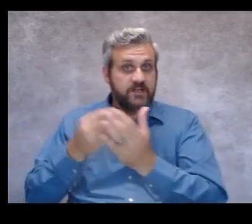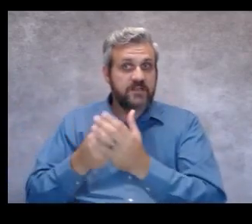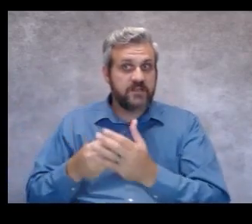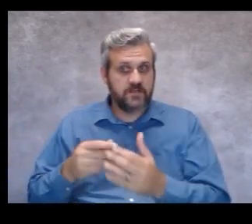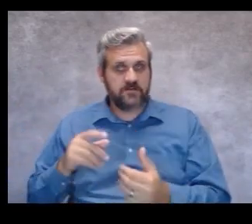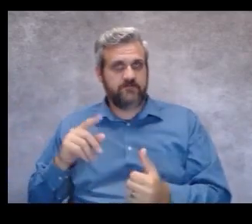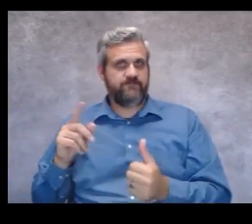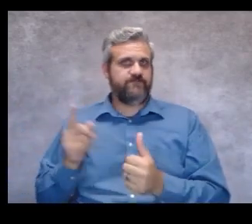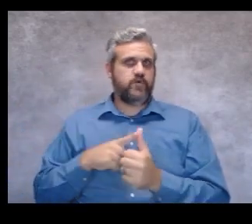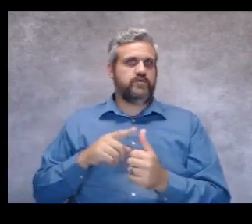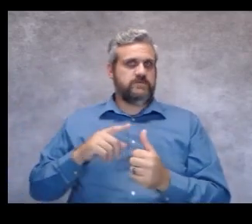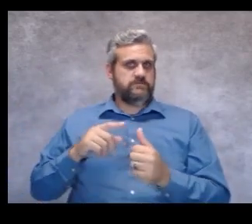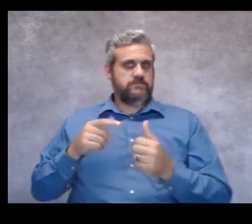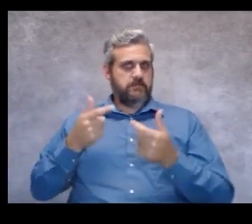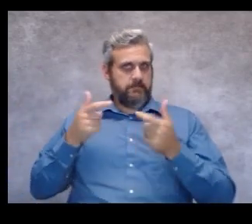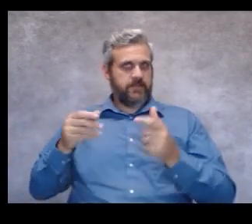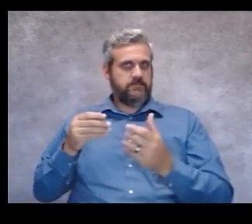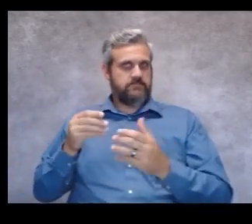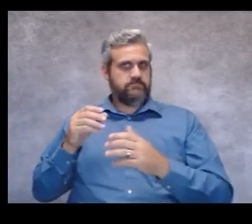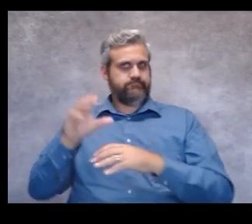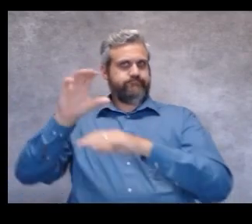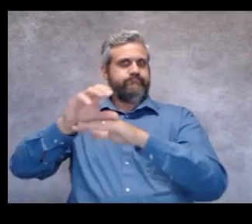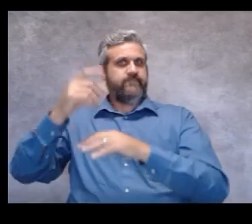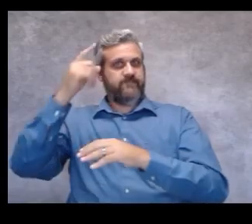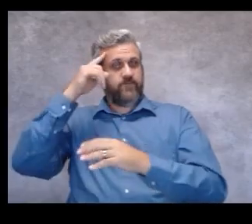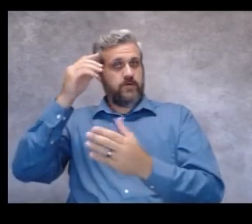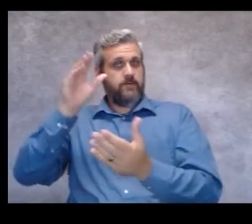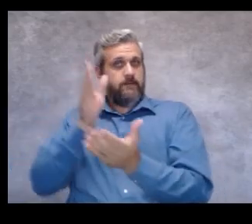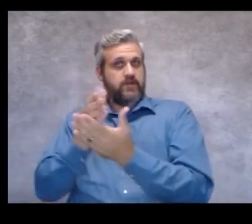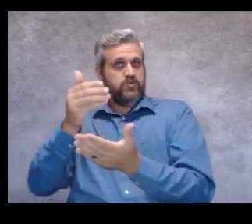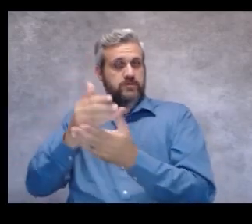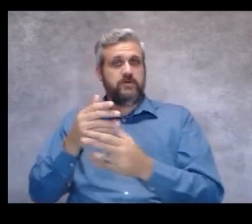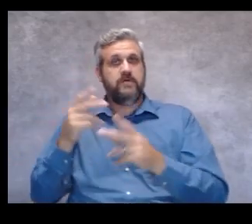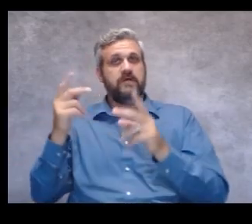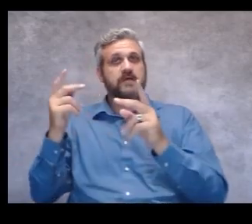the first significant increase in several budgets, the funding formula was